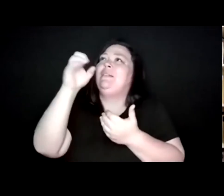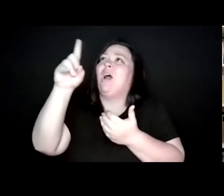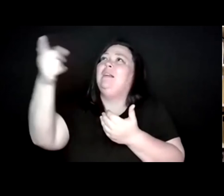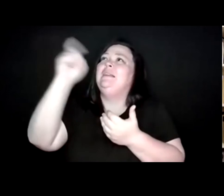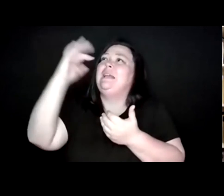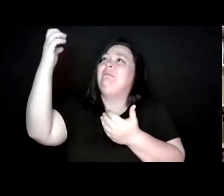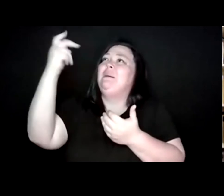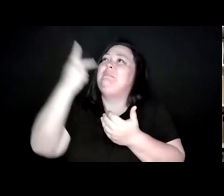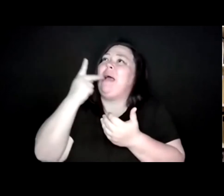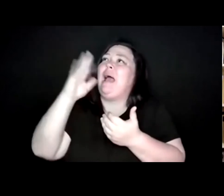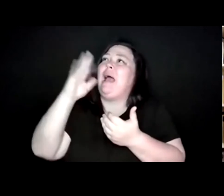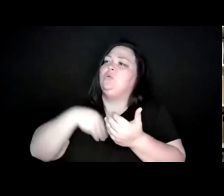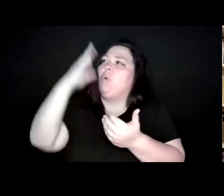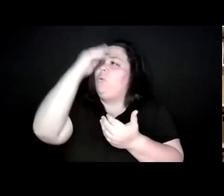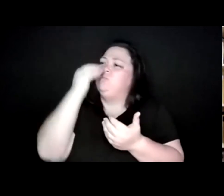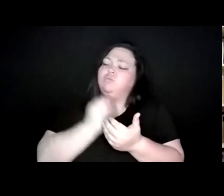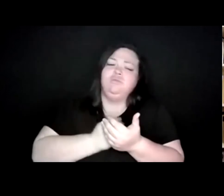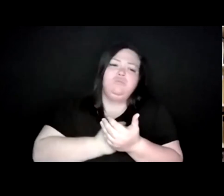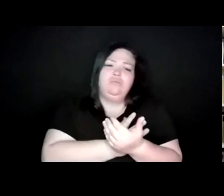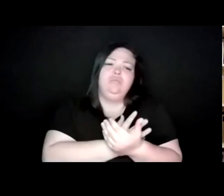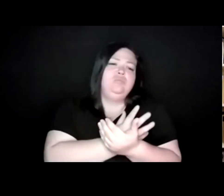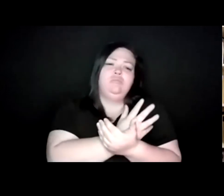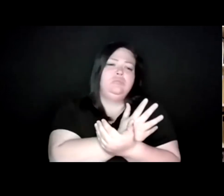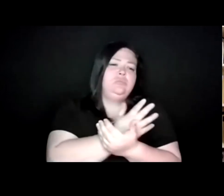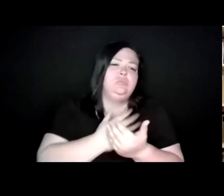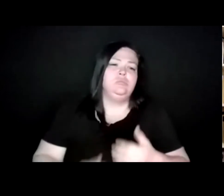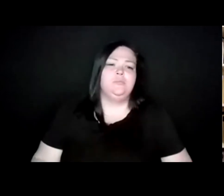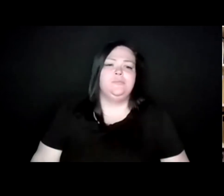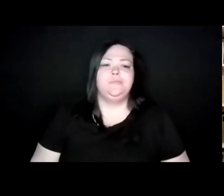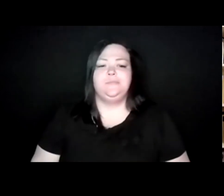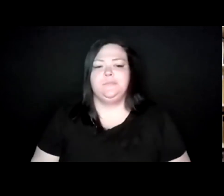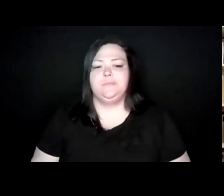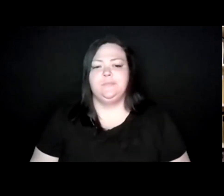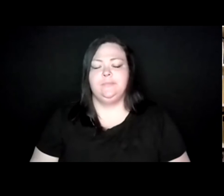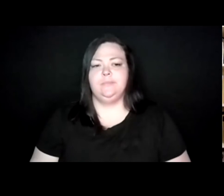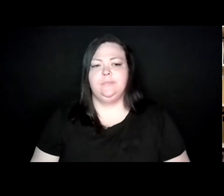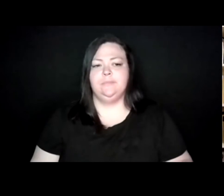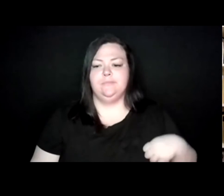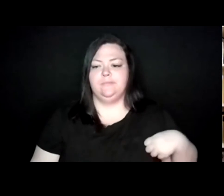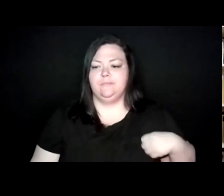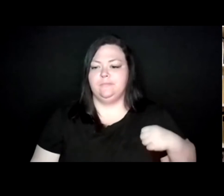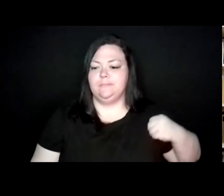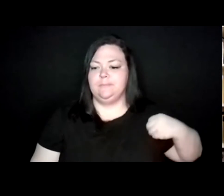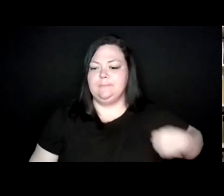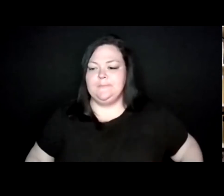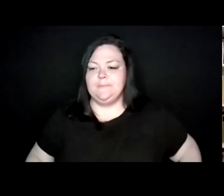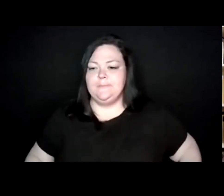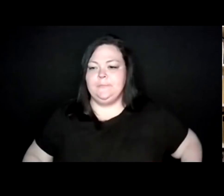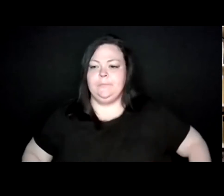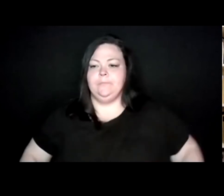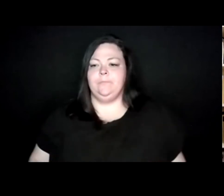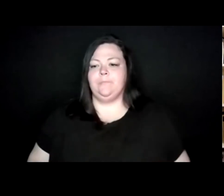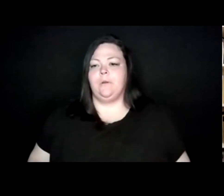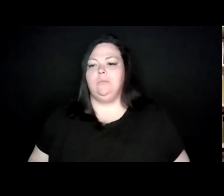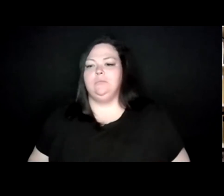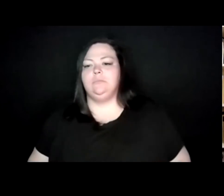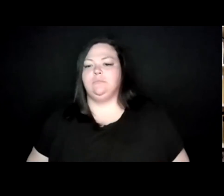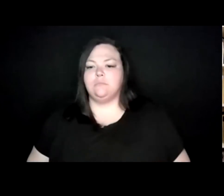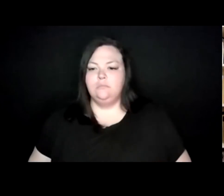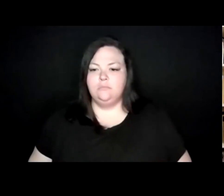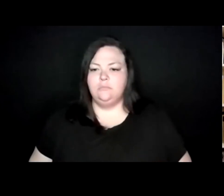the soul to the machine he had made.